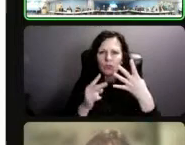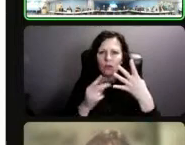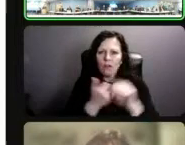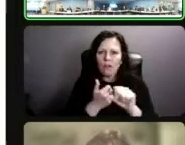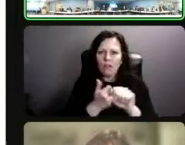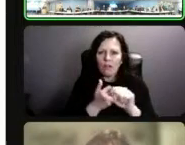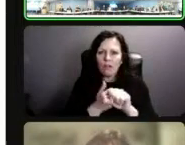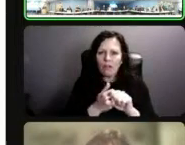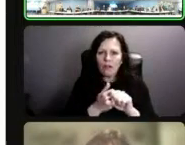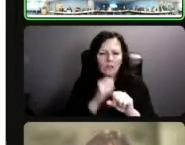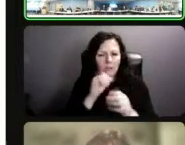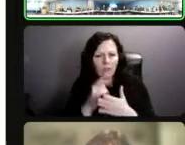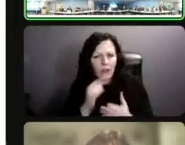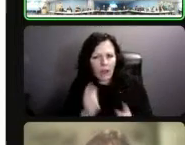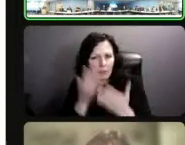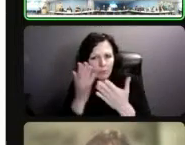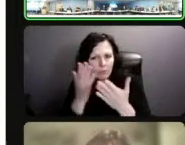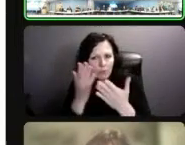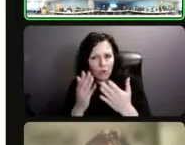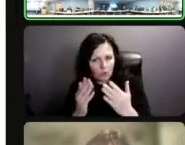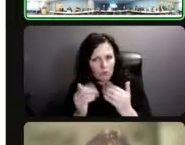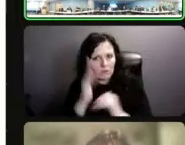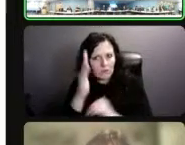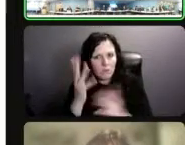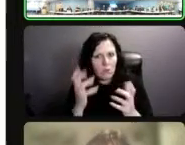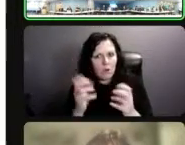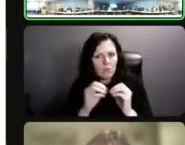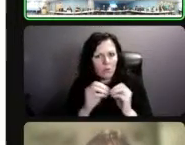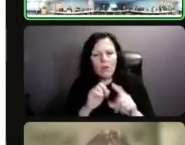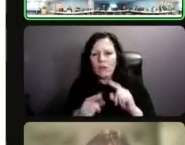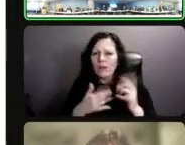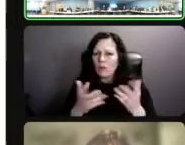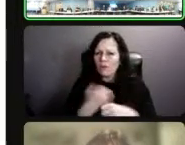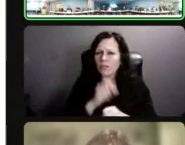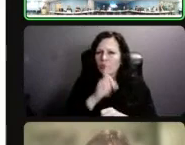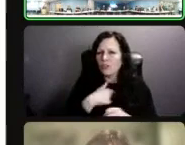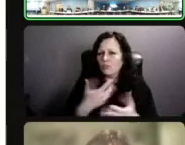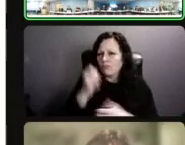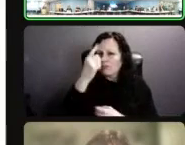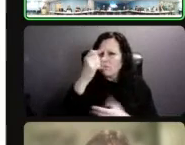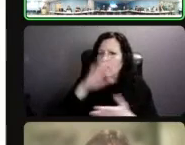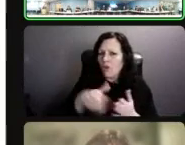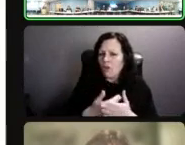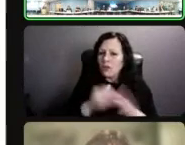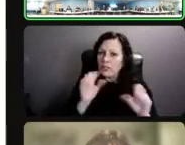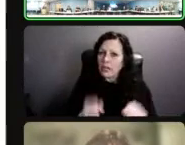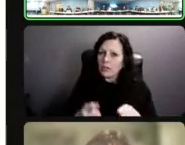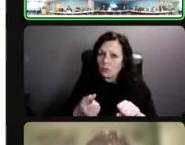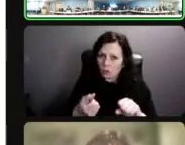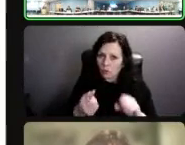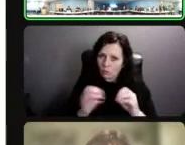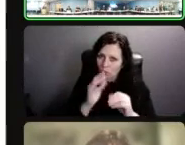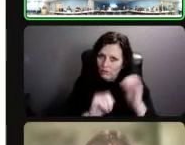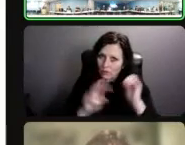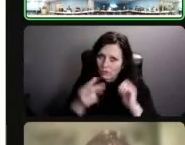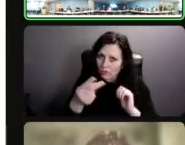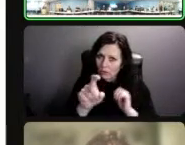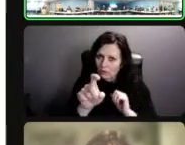TWENTY FIVE TO TWO DOLLARS. IS THERE AND TWO DOLLARS.